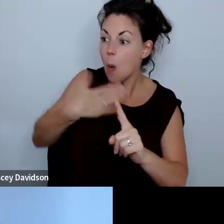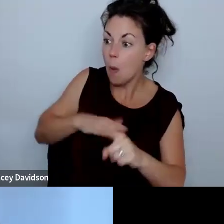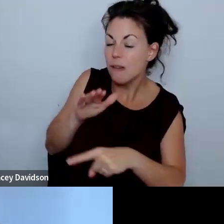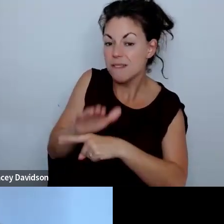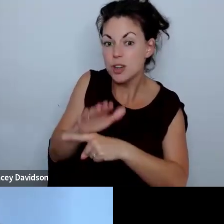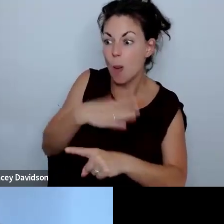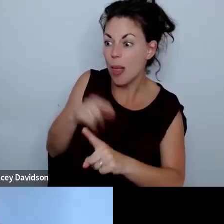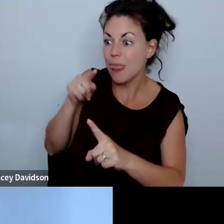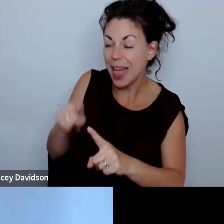And finally